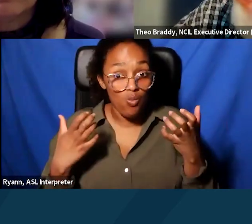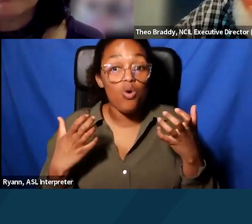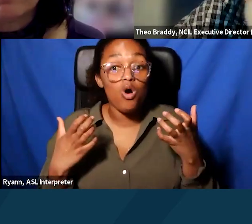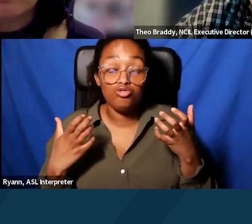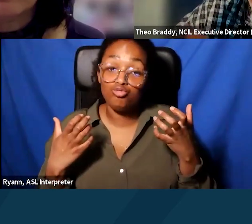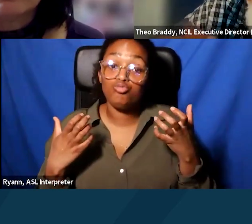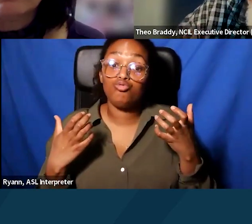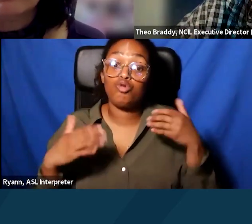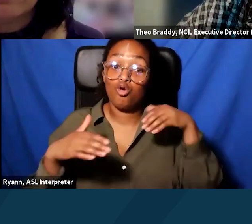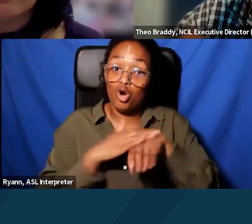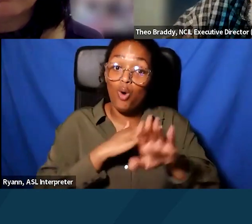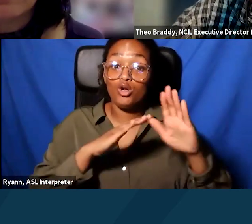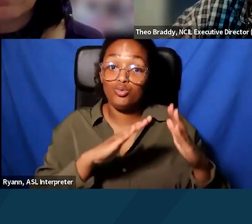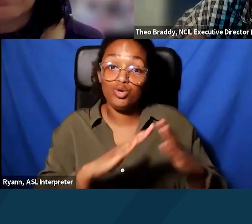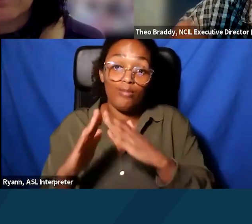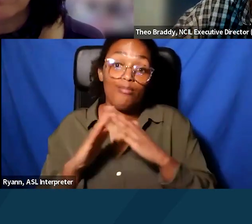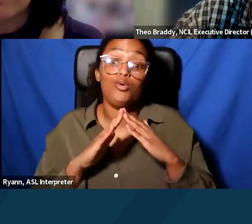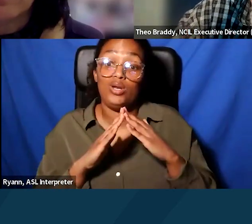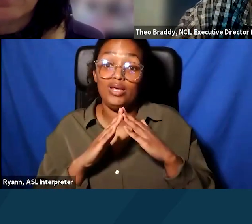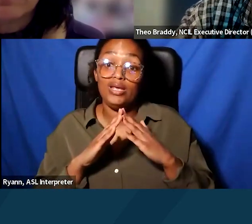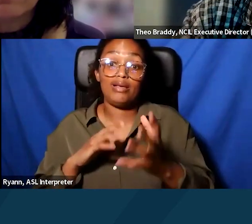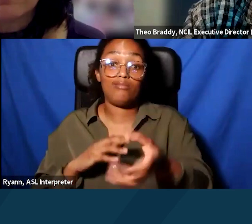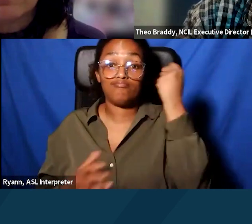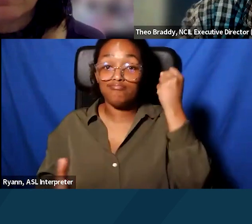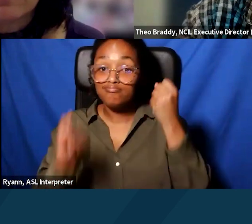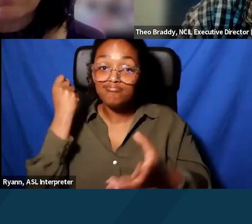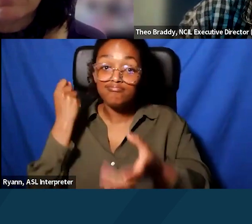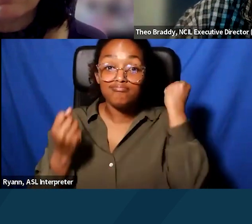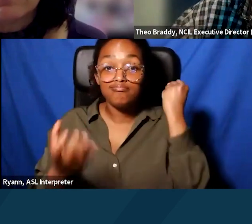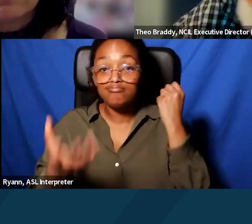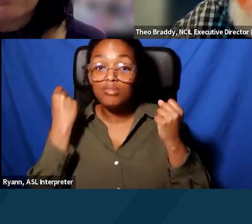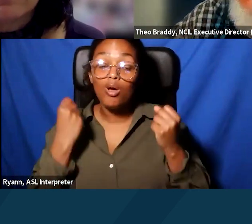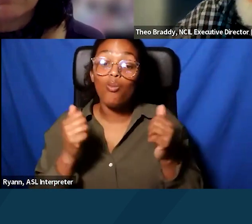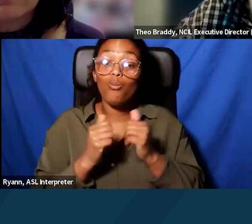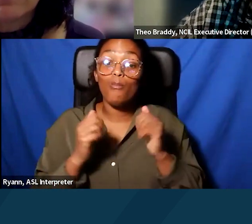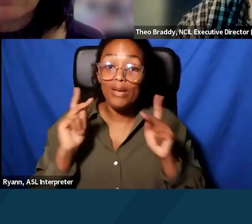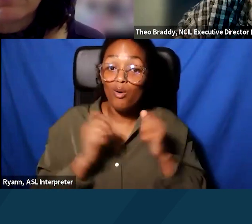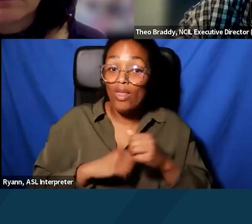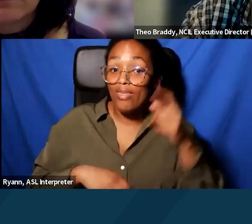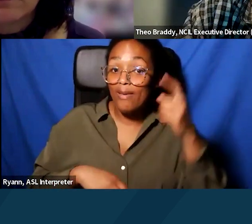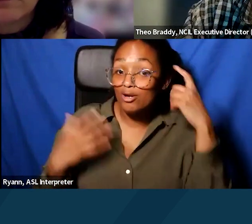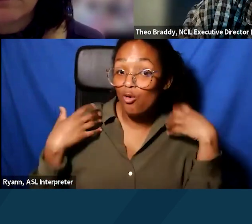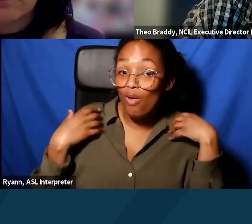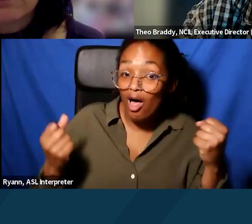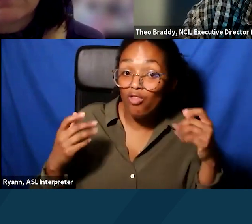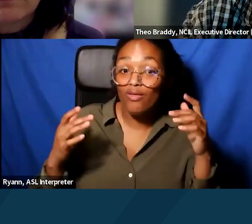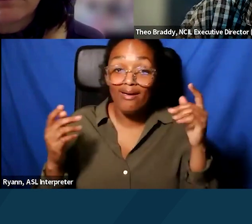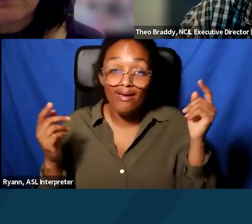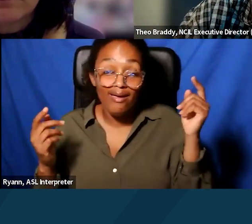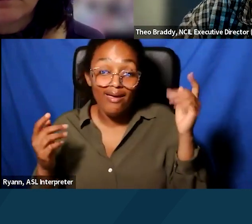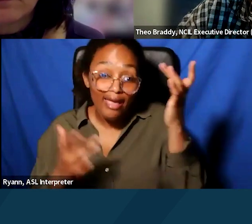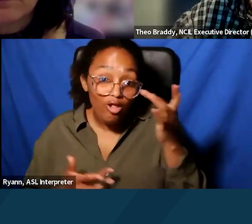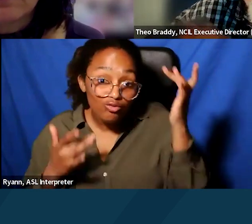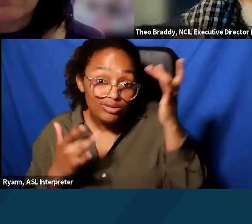and get all the individuals with mental health illnesses and when the executive orders and